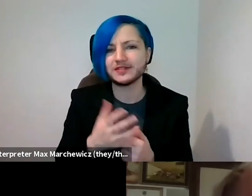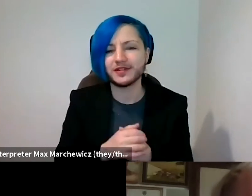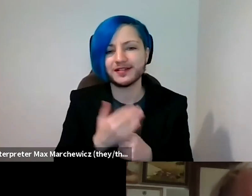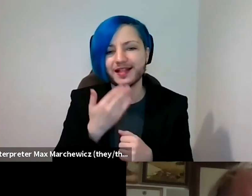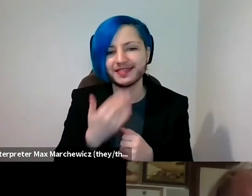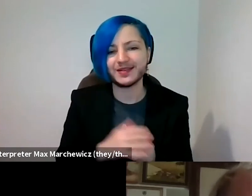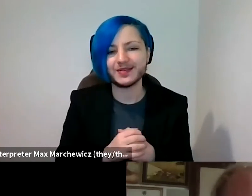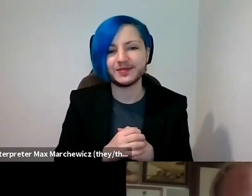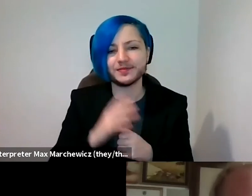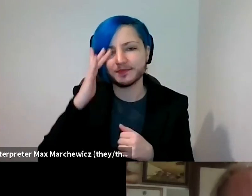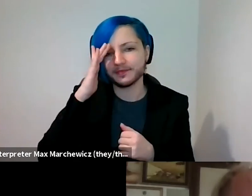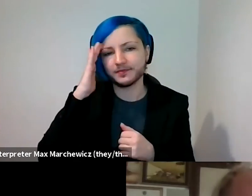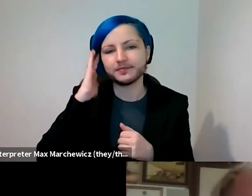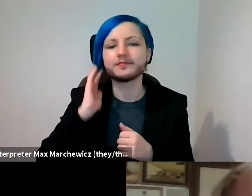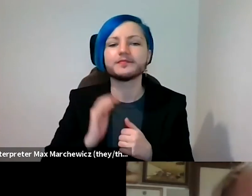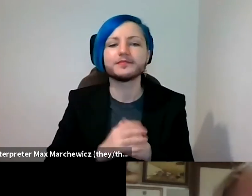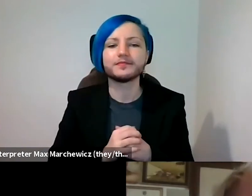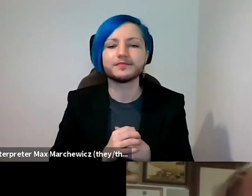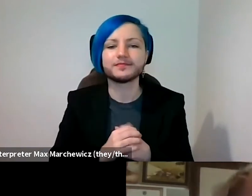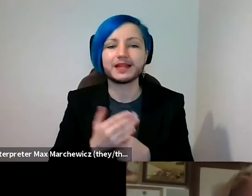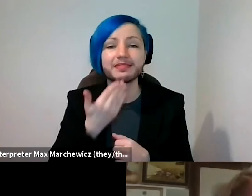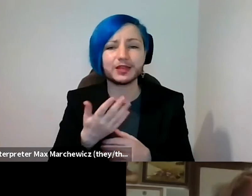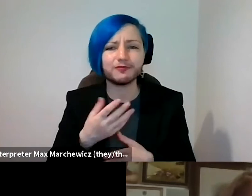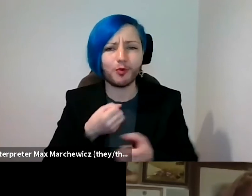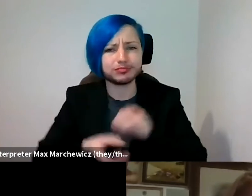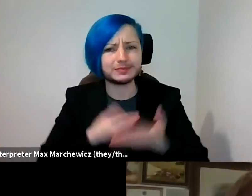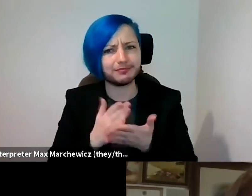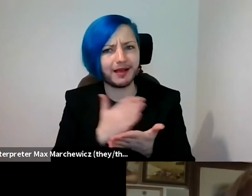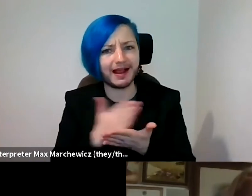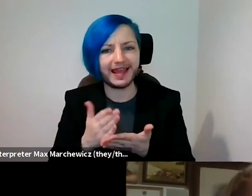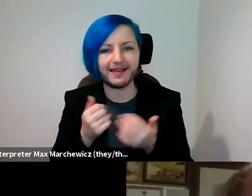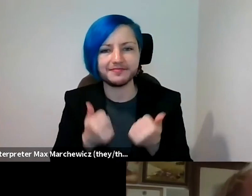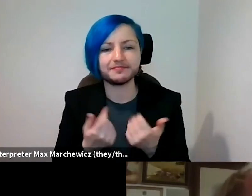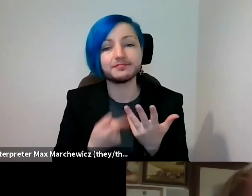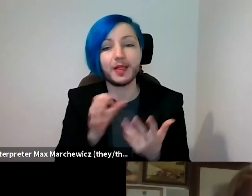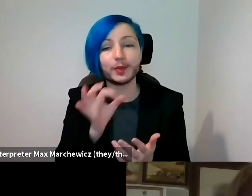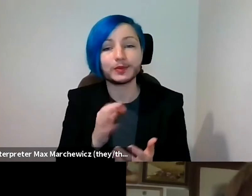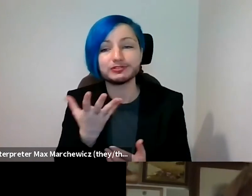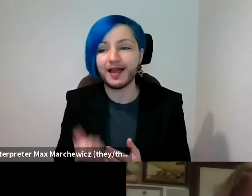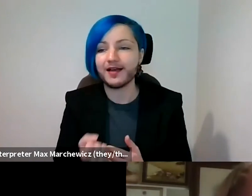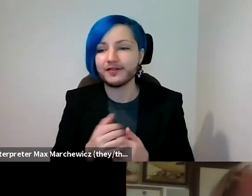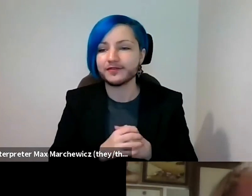Thank you so much for putting that so eloquently. I've got another question here that's from ,